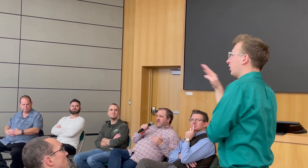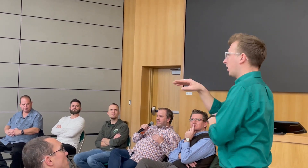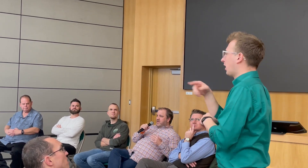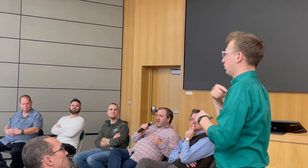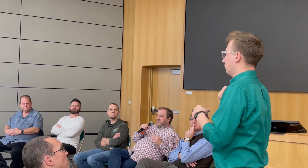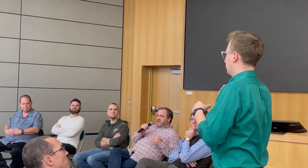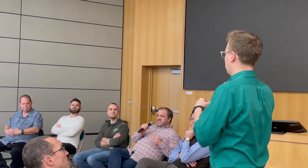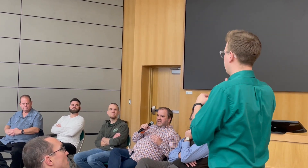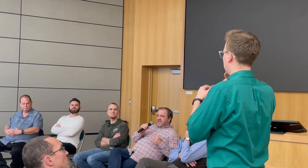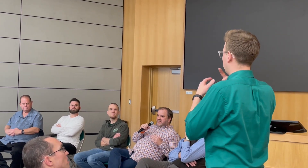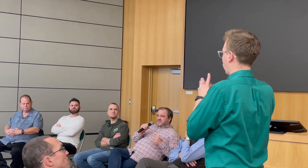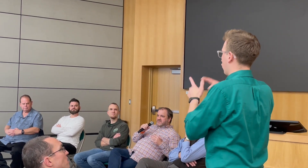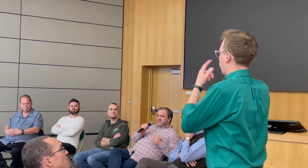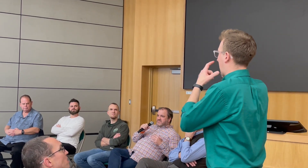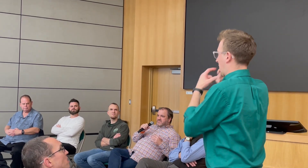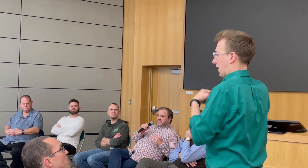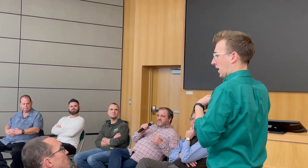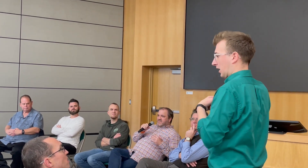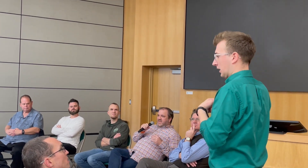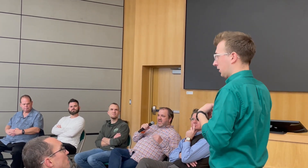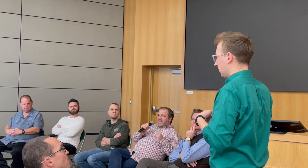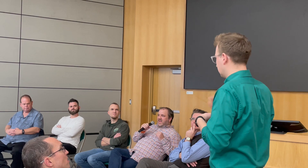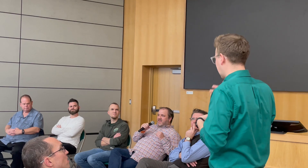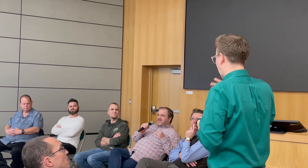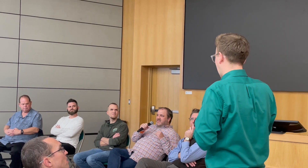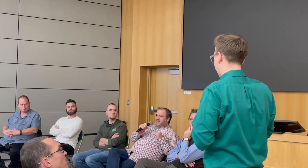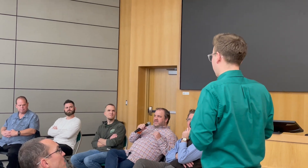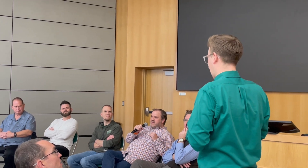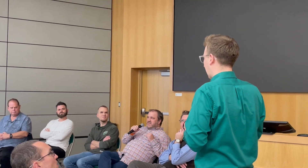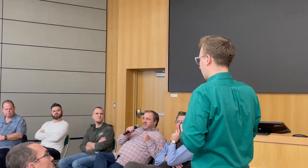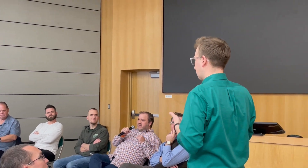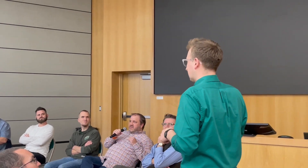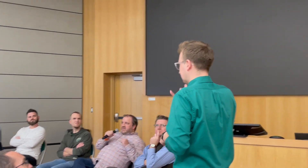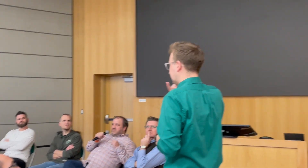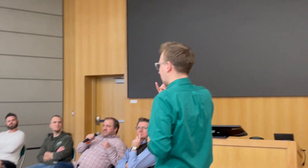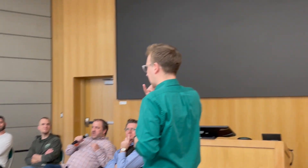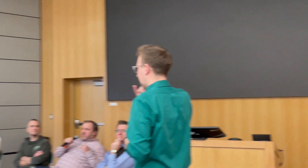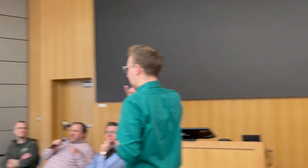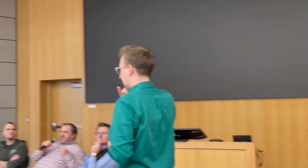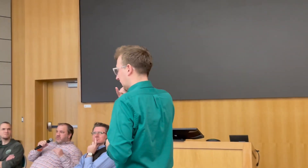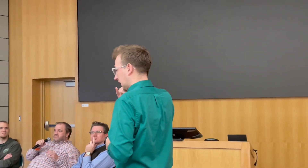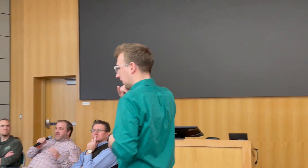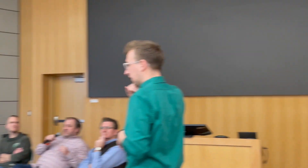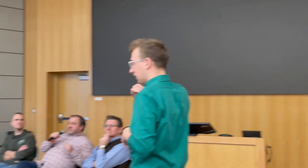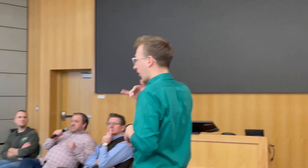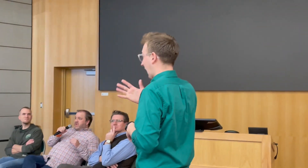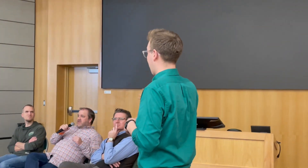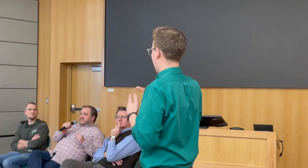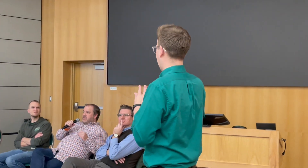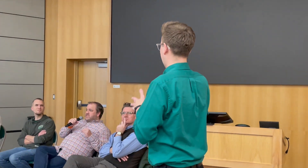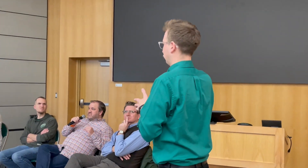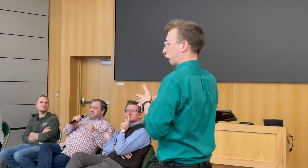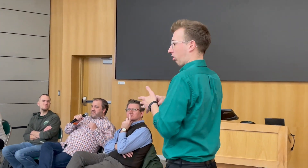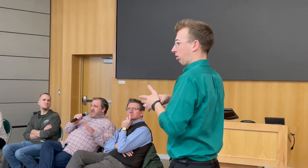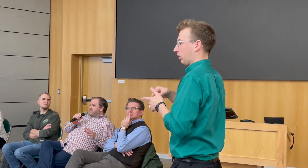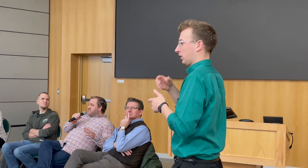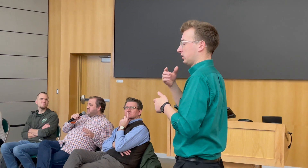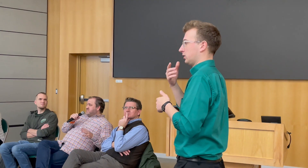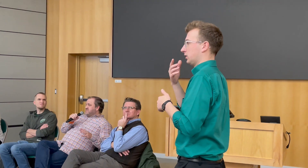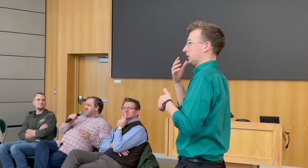I think I made a big mistake and so that was my initial experience in which his Beats he